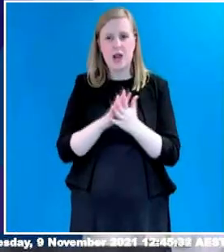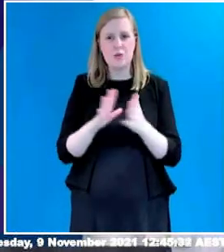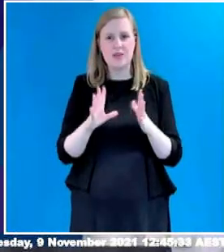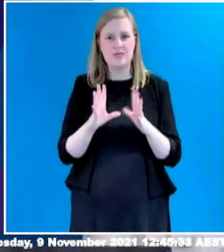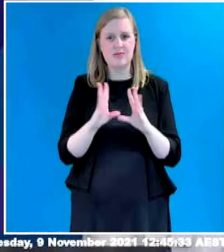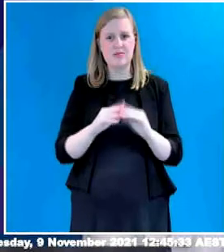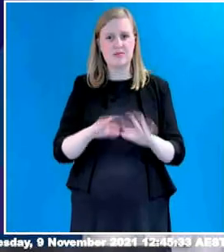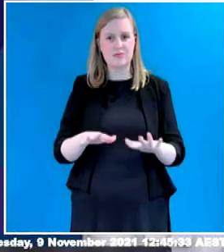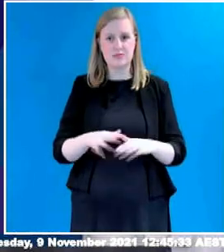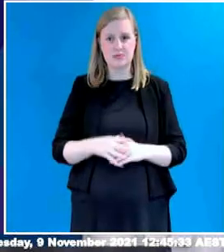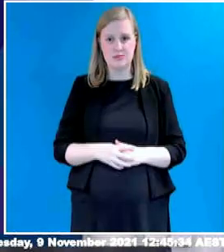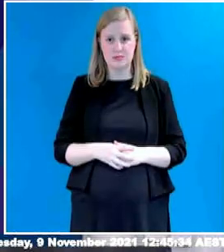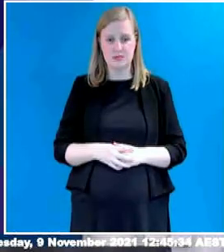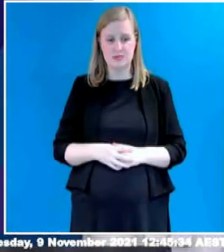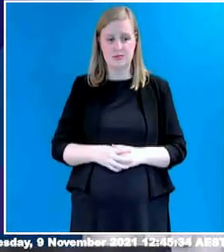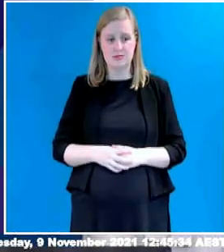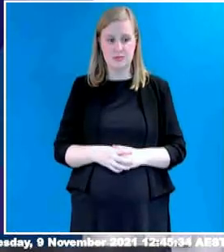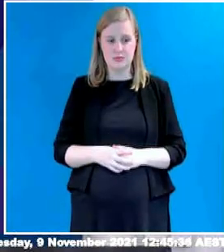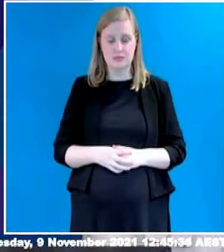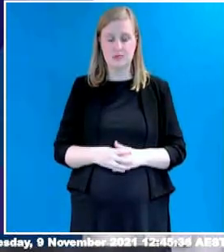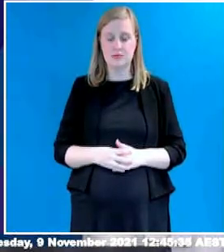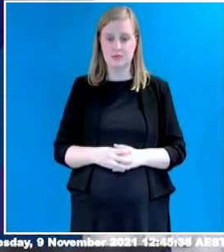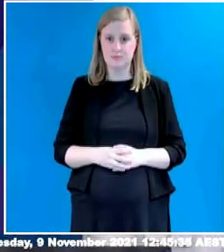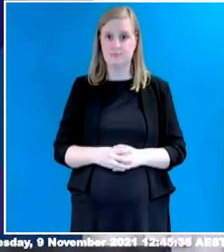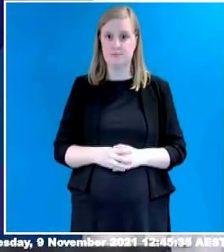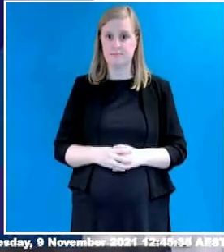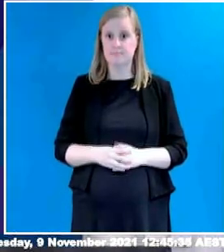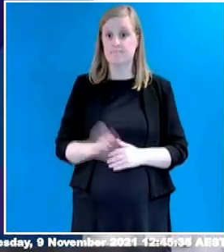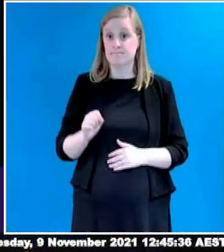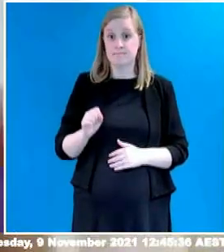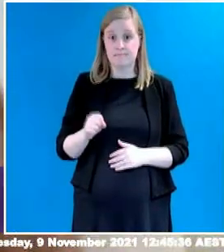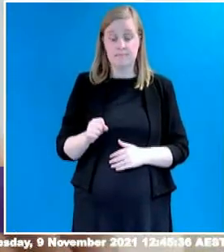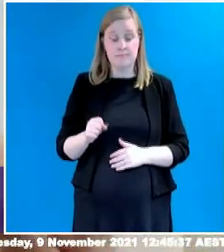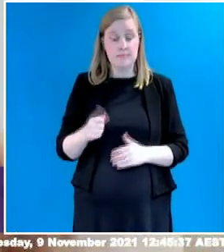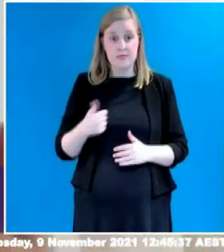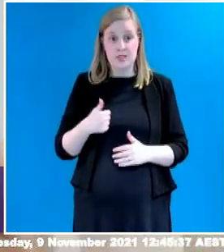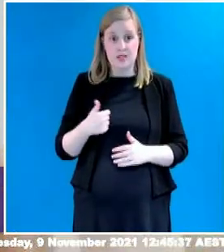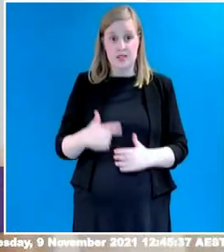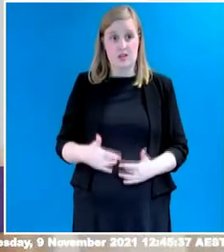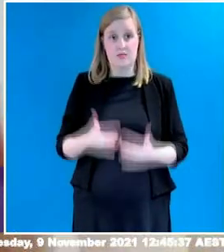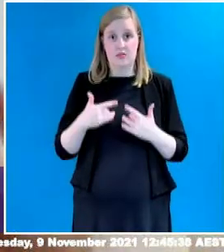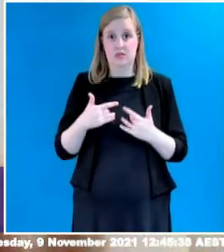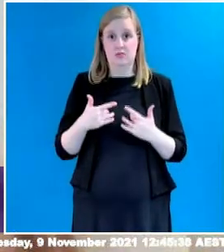In fact, there is almost this cultural norm or cultural assumption that